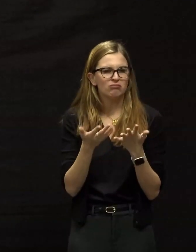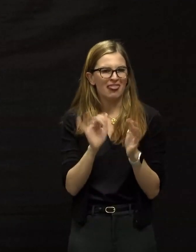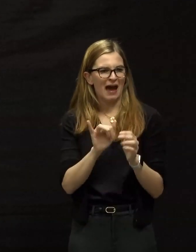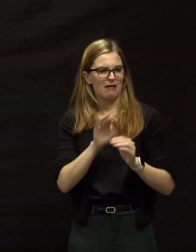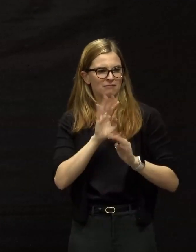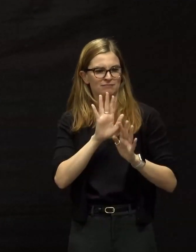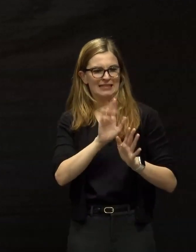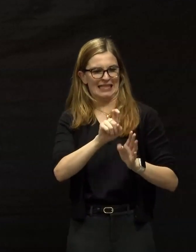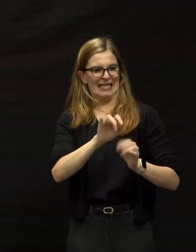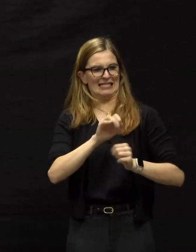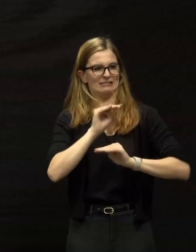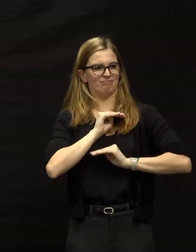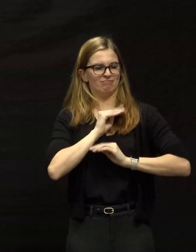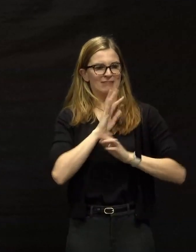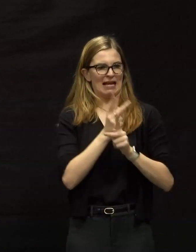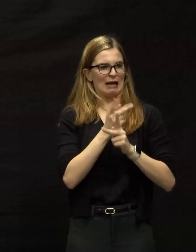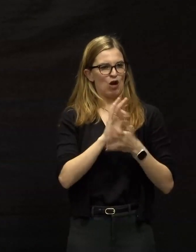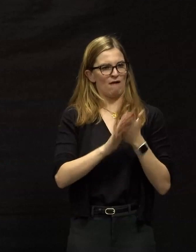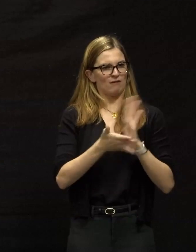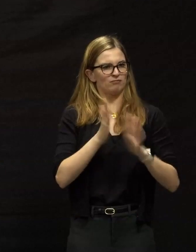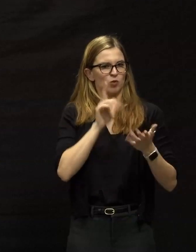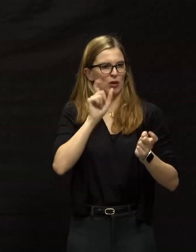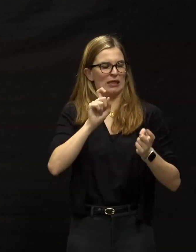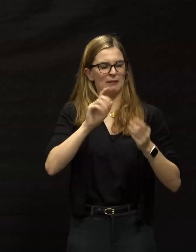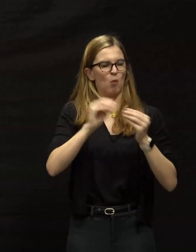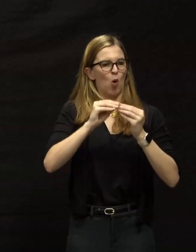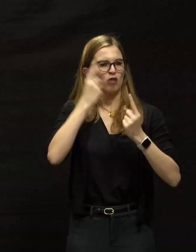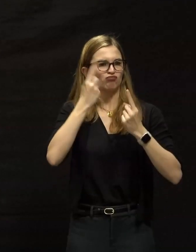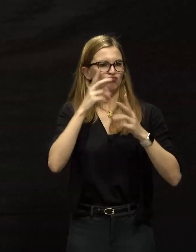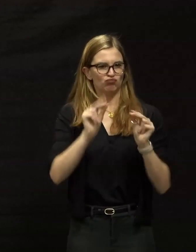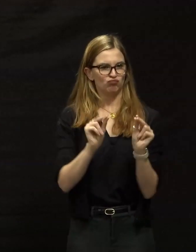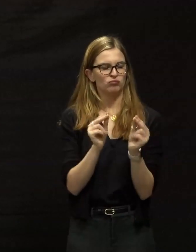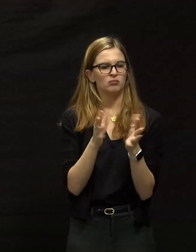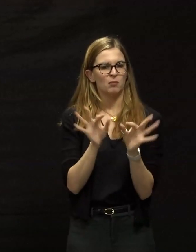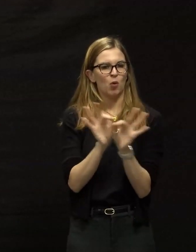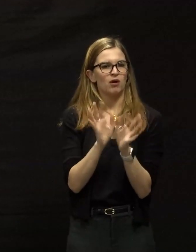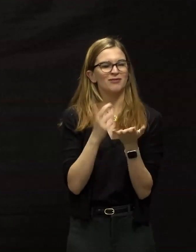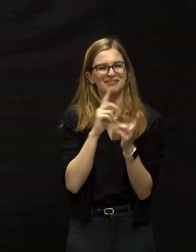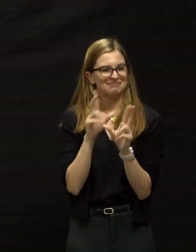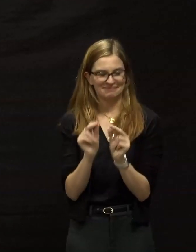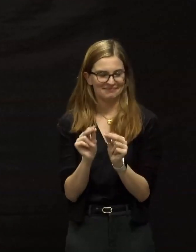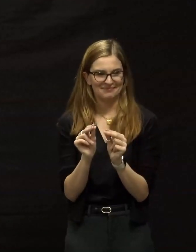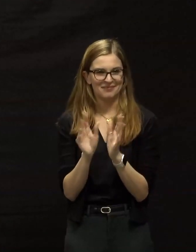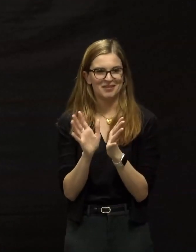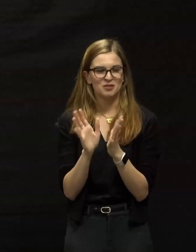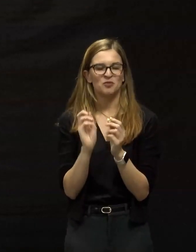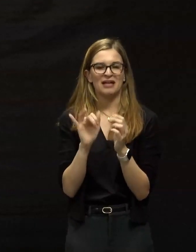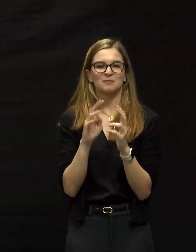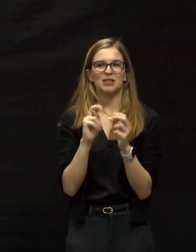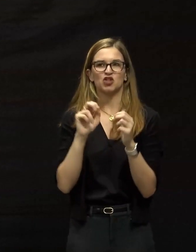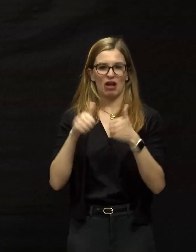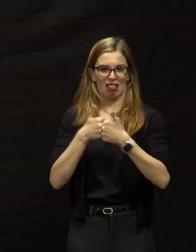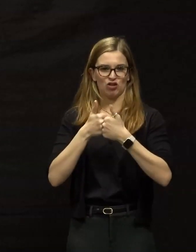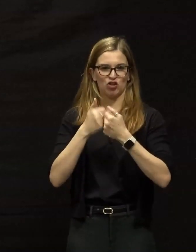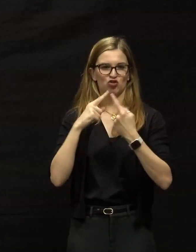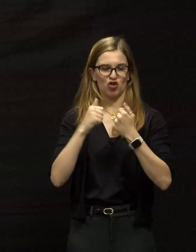so they must be fine. That's kind of all they need as far as meeting those, the needs. And they're getting along just swell.